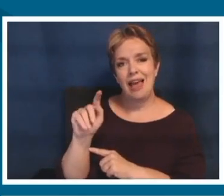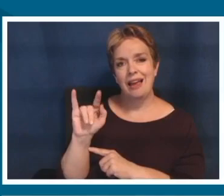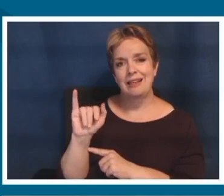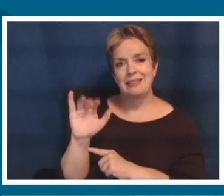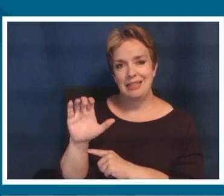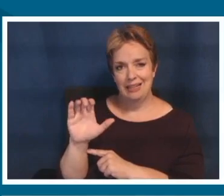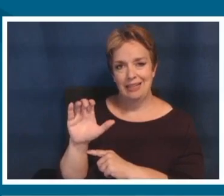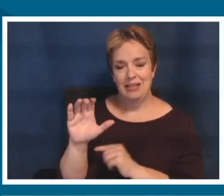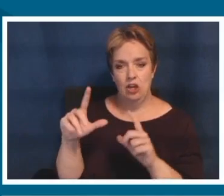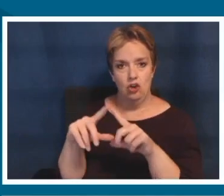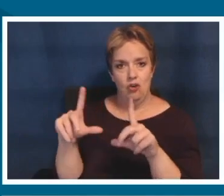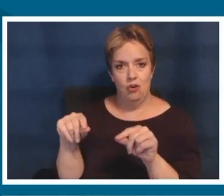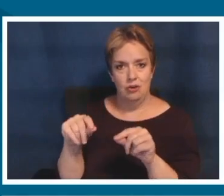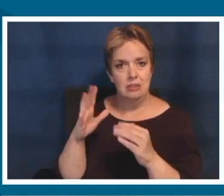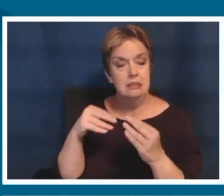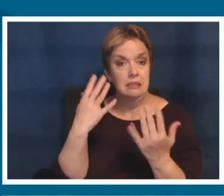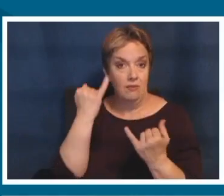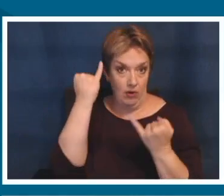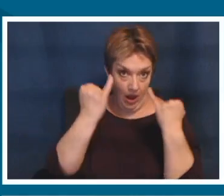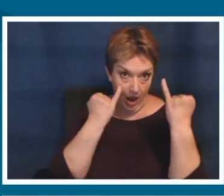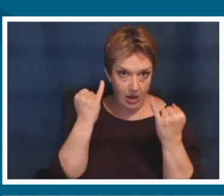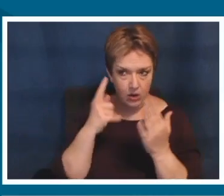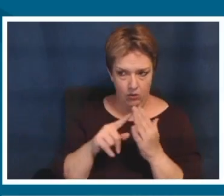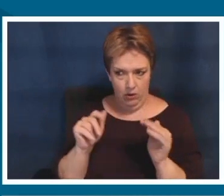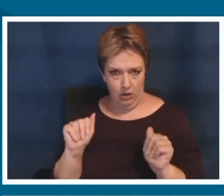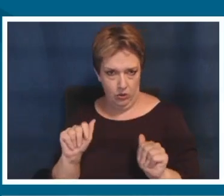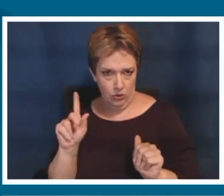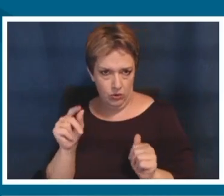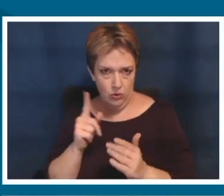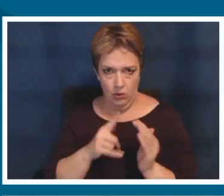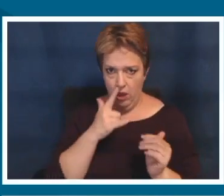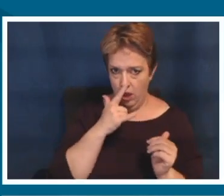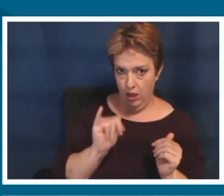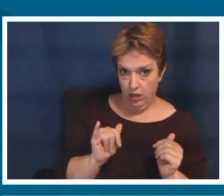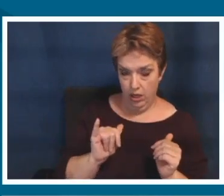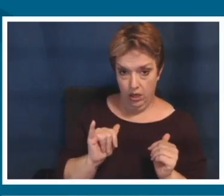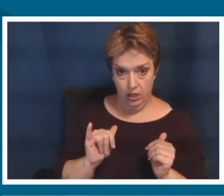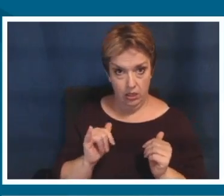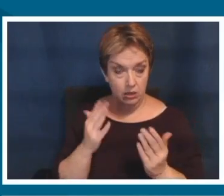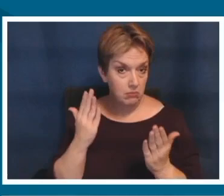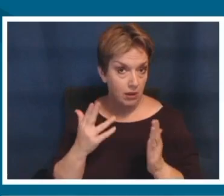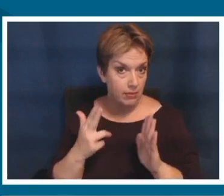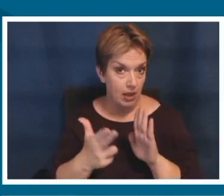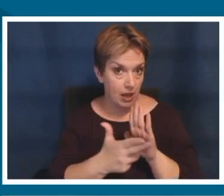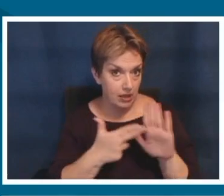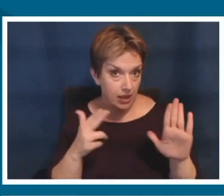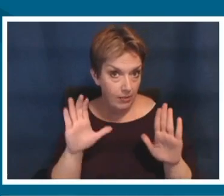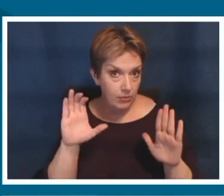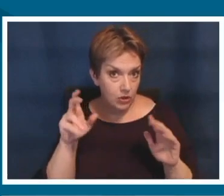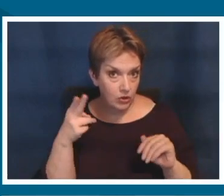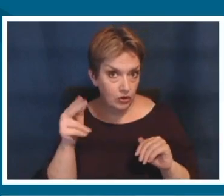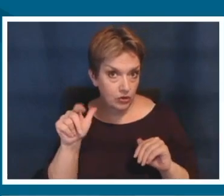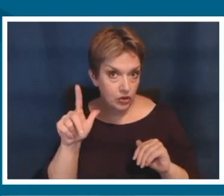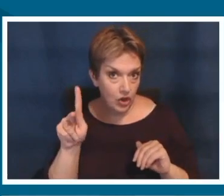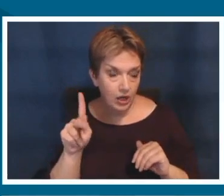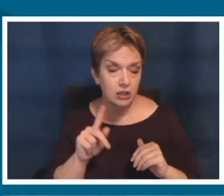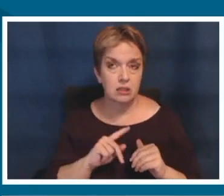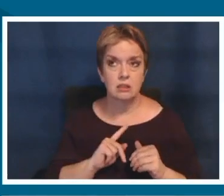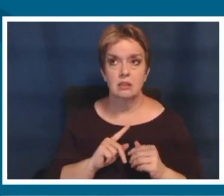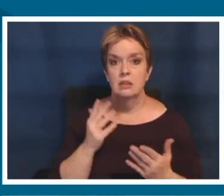might you do what could tactics look like is it labeling with chalk